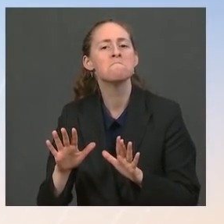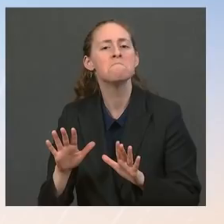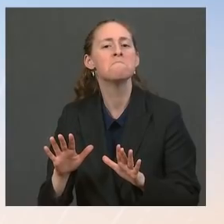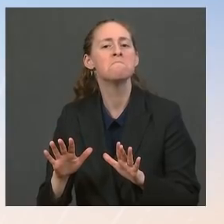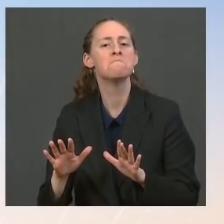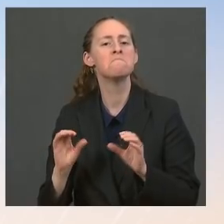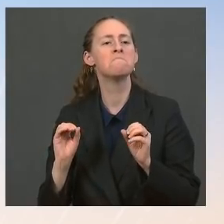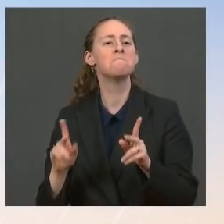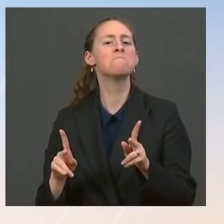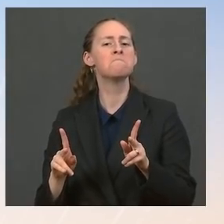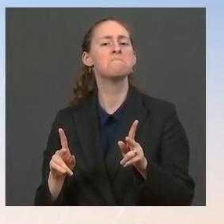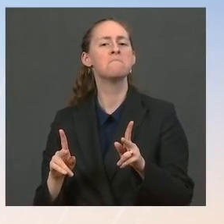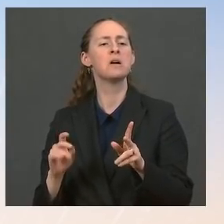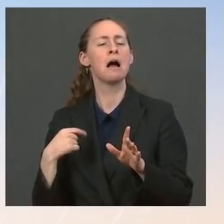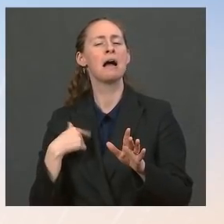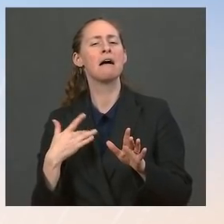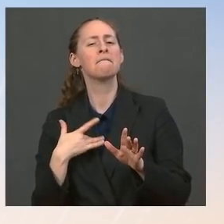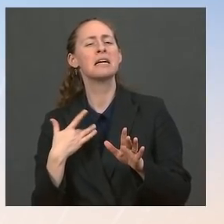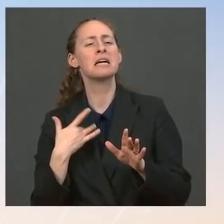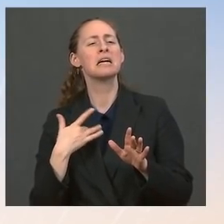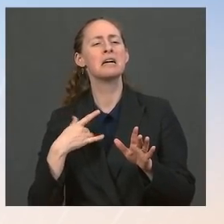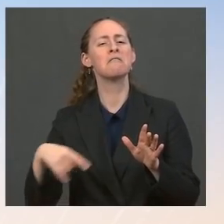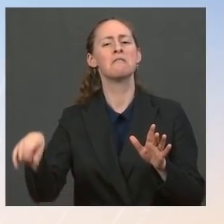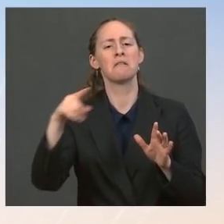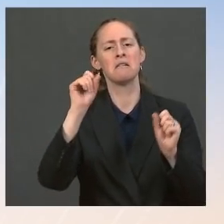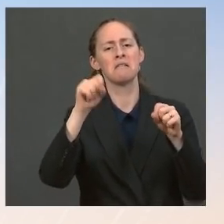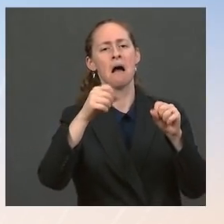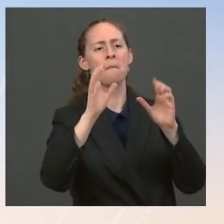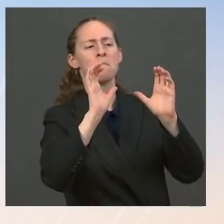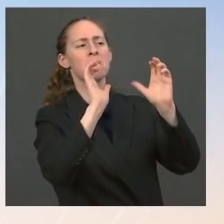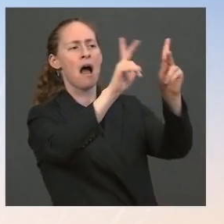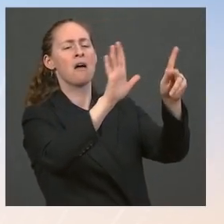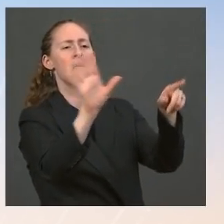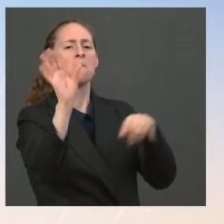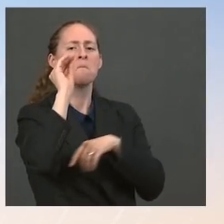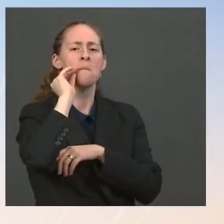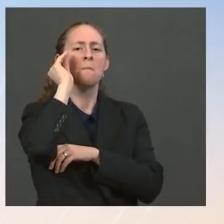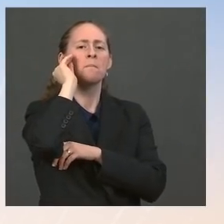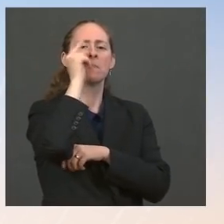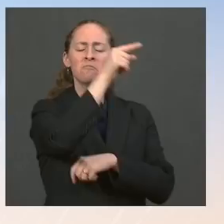individuals could be returned to the country as a whole. Ms. Psaki: Peter. The Press: Thank you very much.